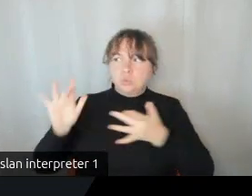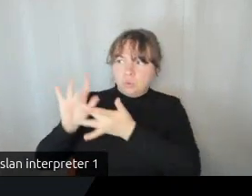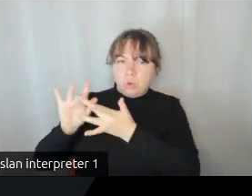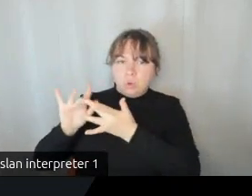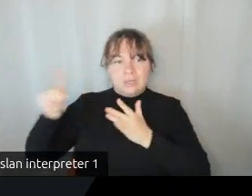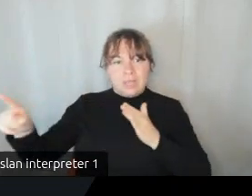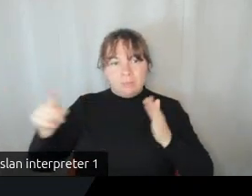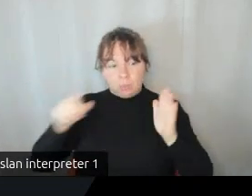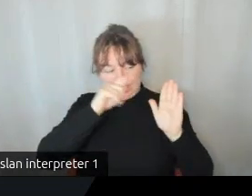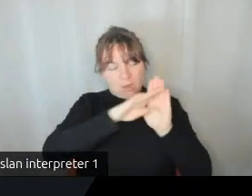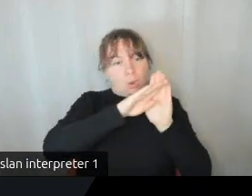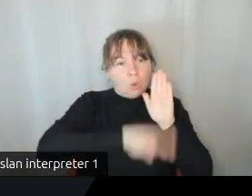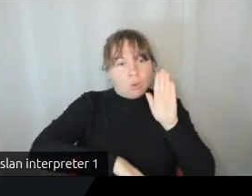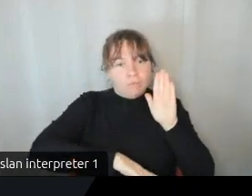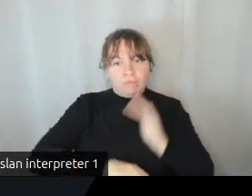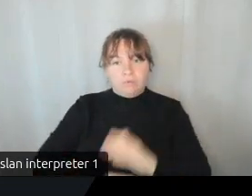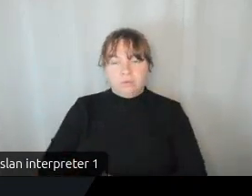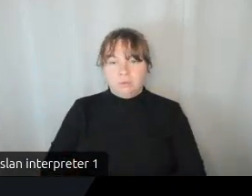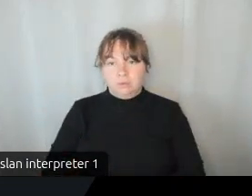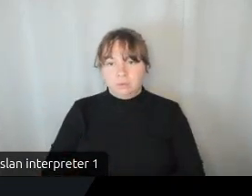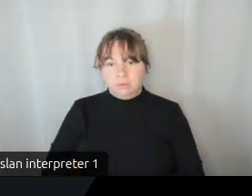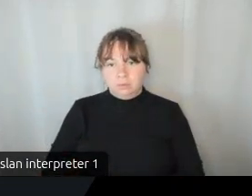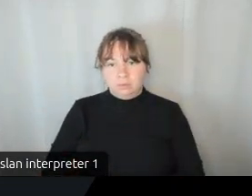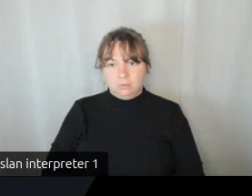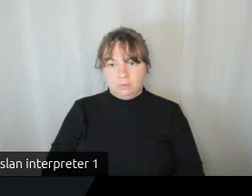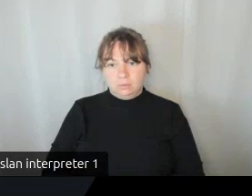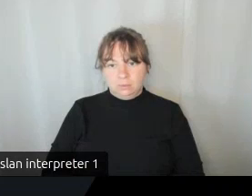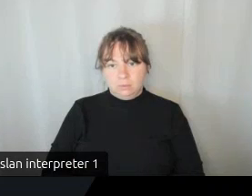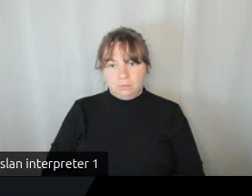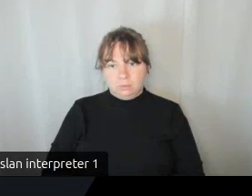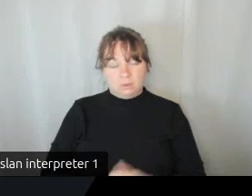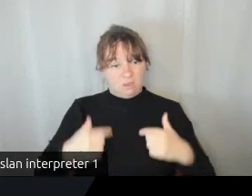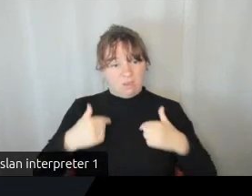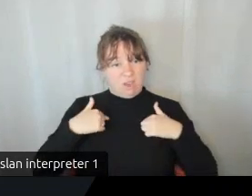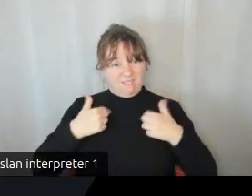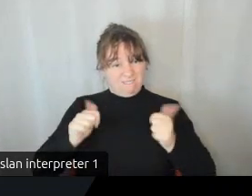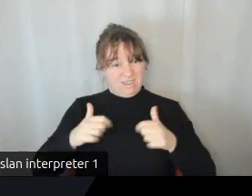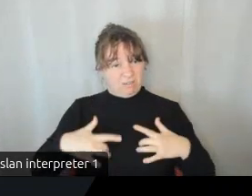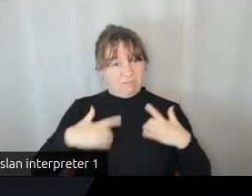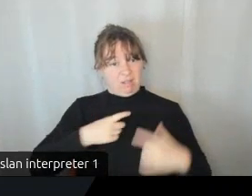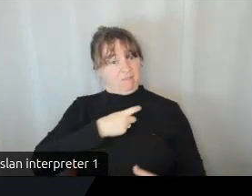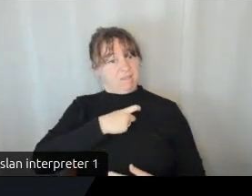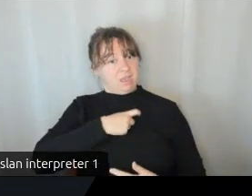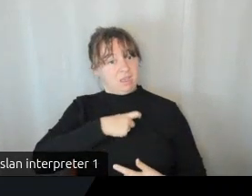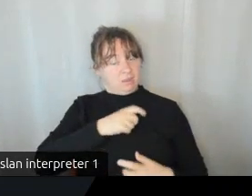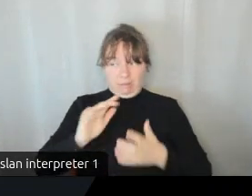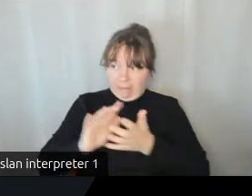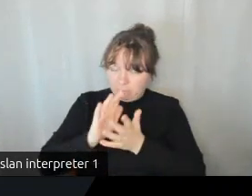can communicate because the named person doesn't feel fearful of them in that regard. Now what the